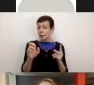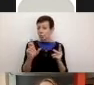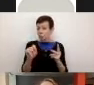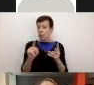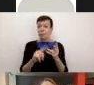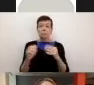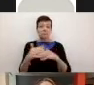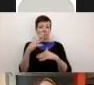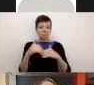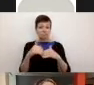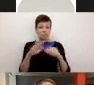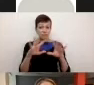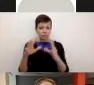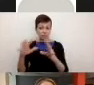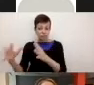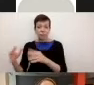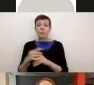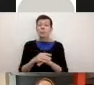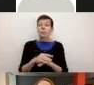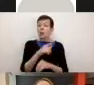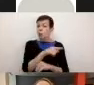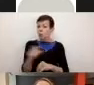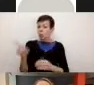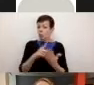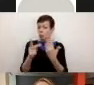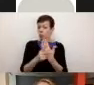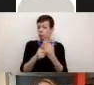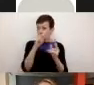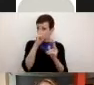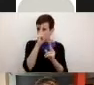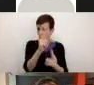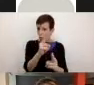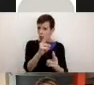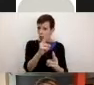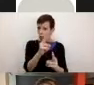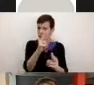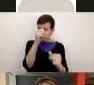which honour, in response to or in memory of, the loss of life, culture, ceremony and